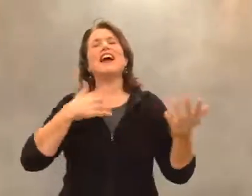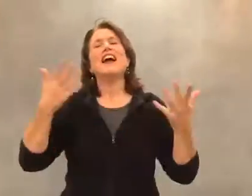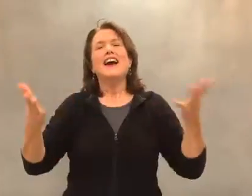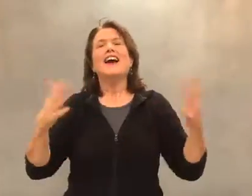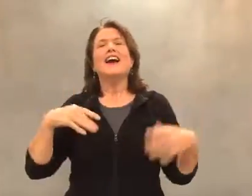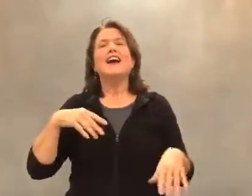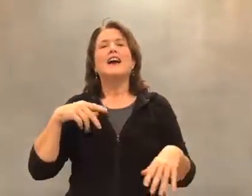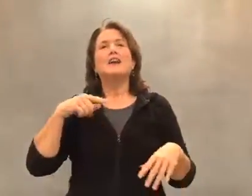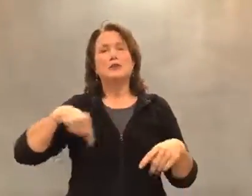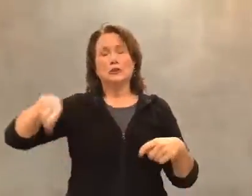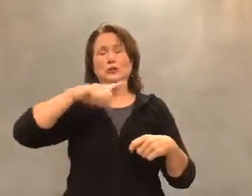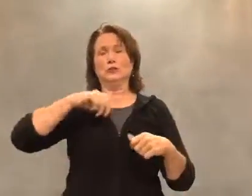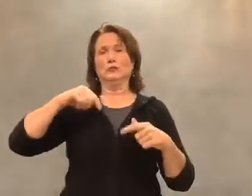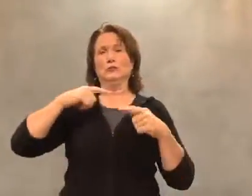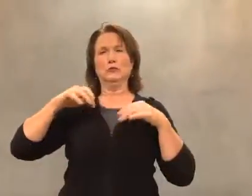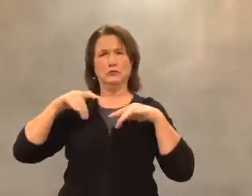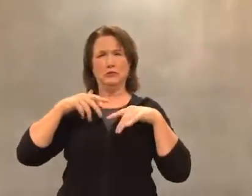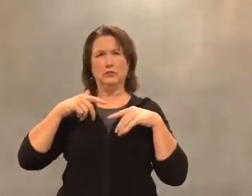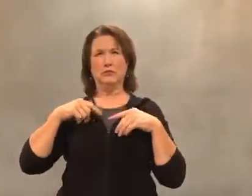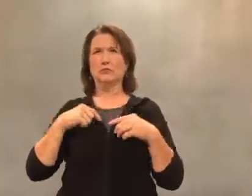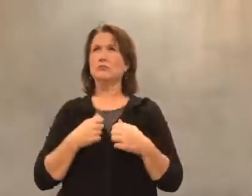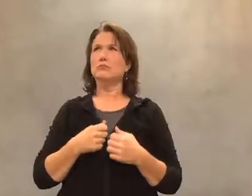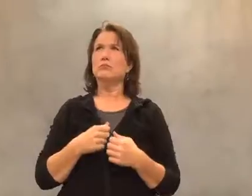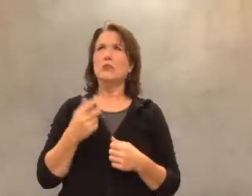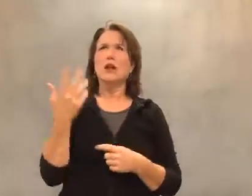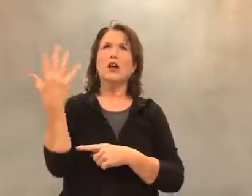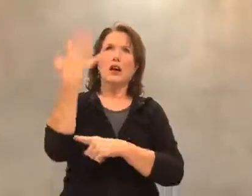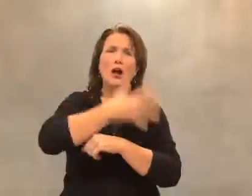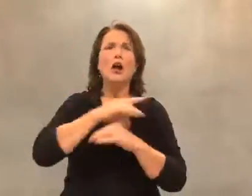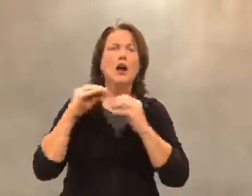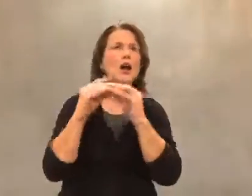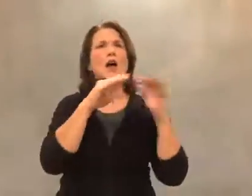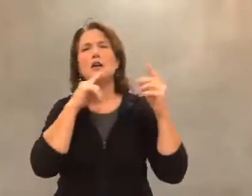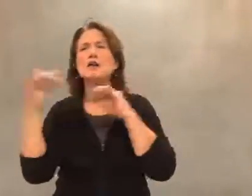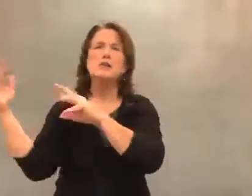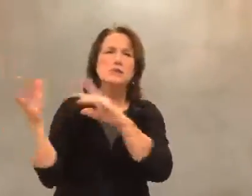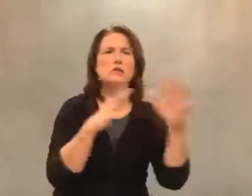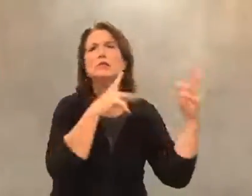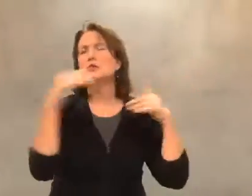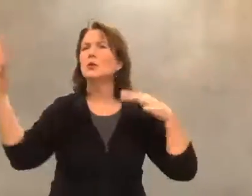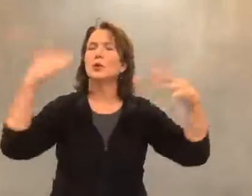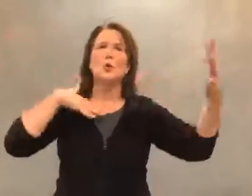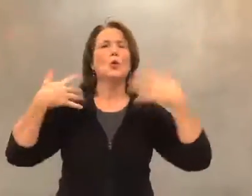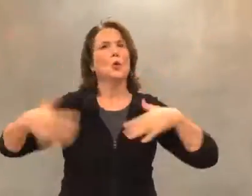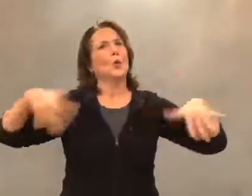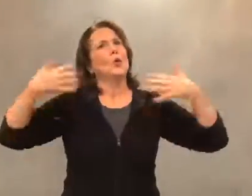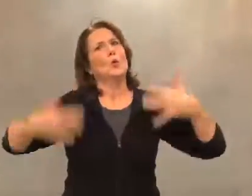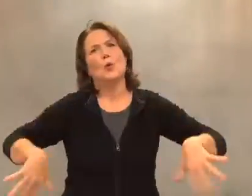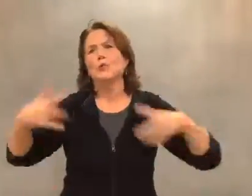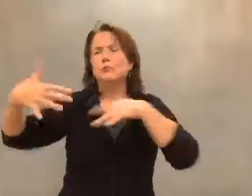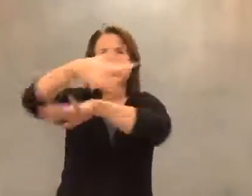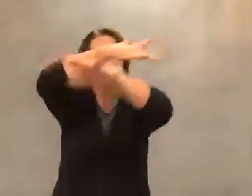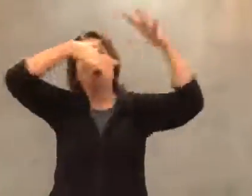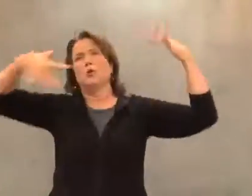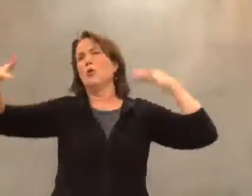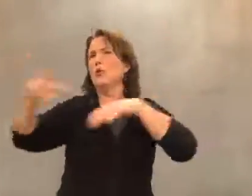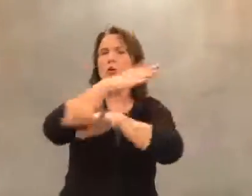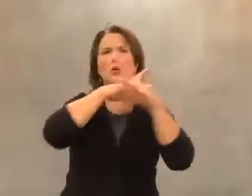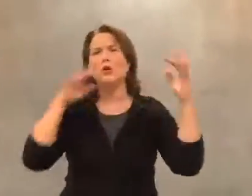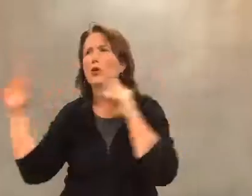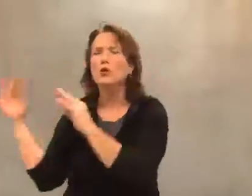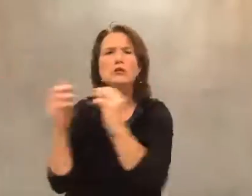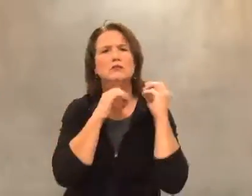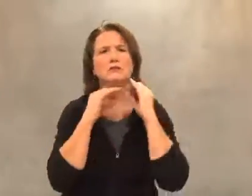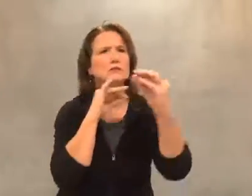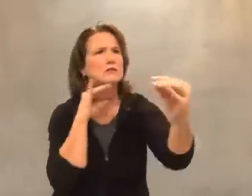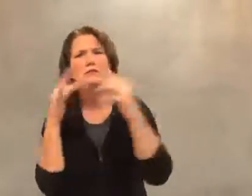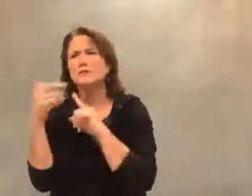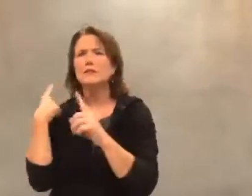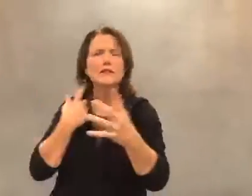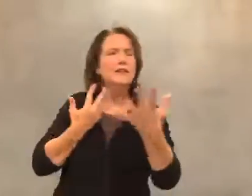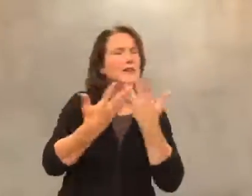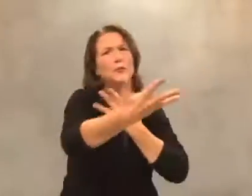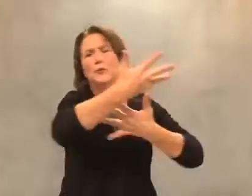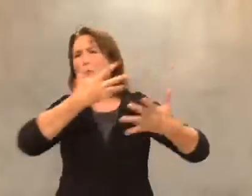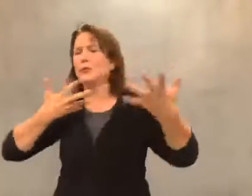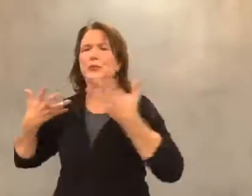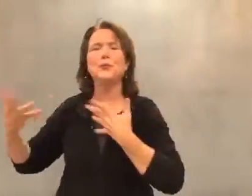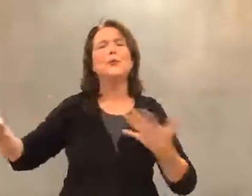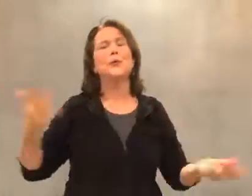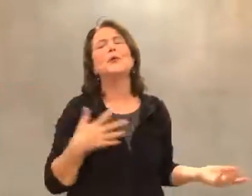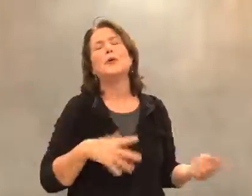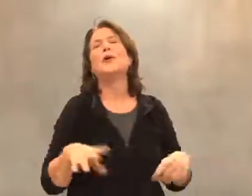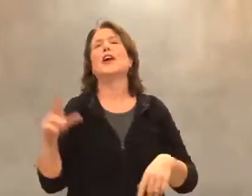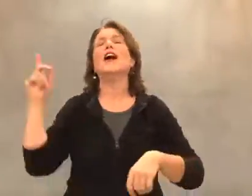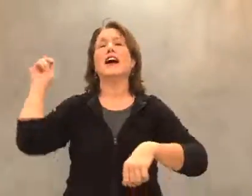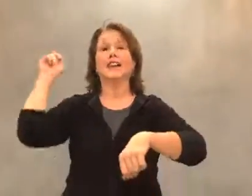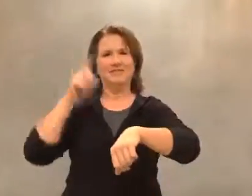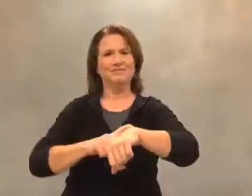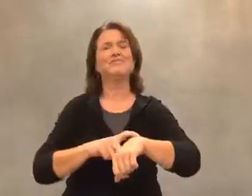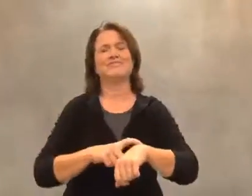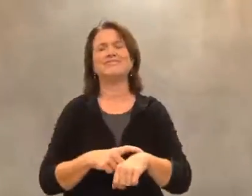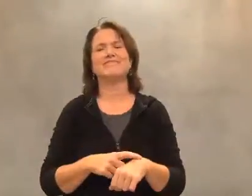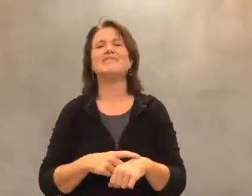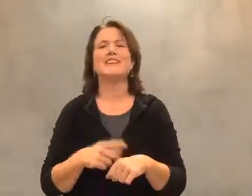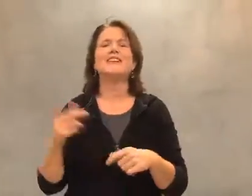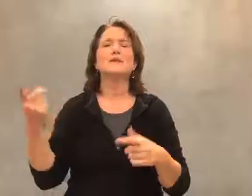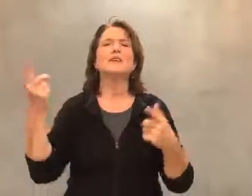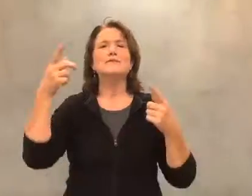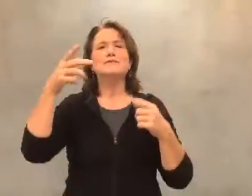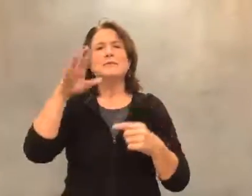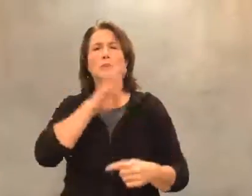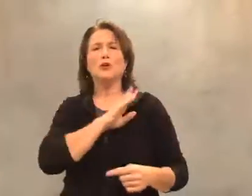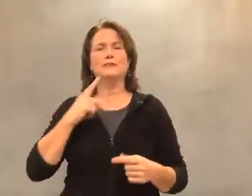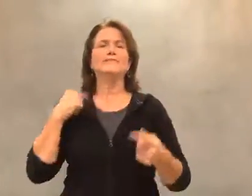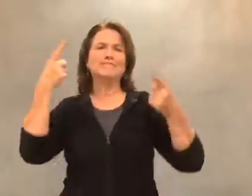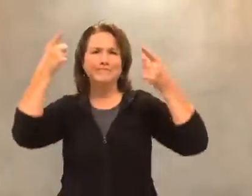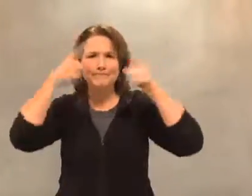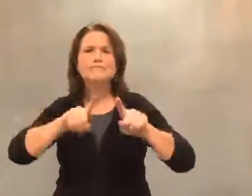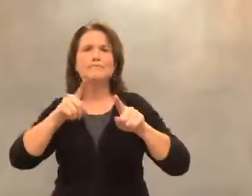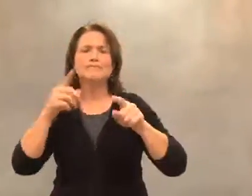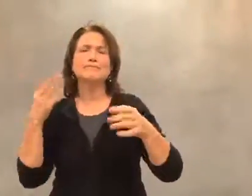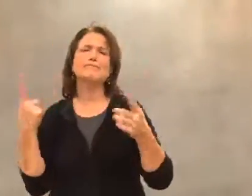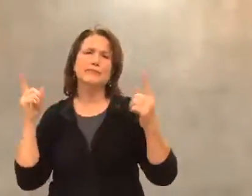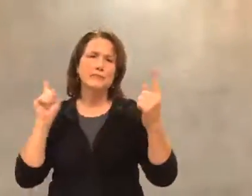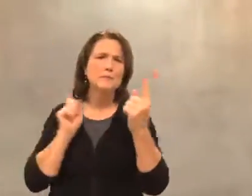There was a lot of action and commotion during those five days,